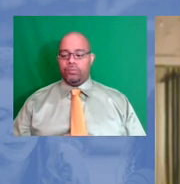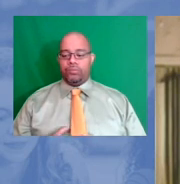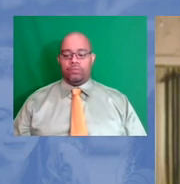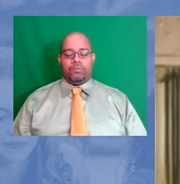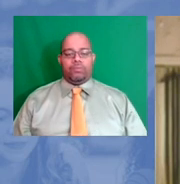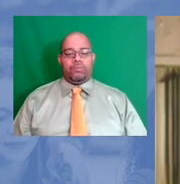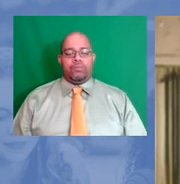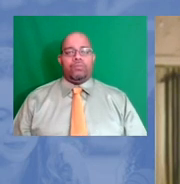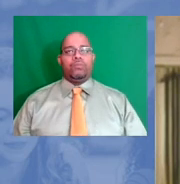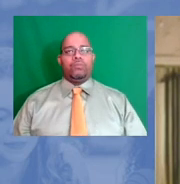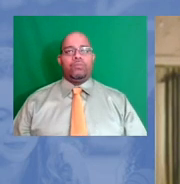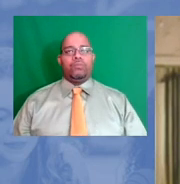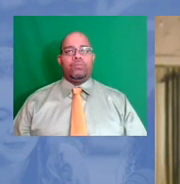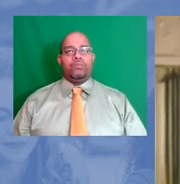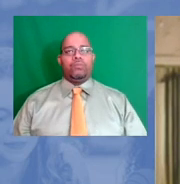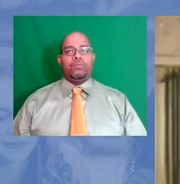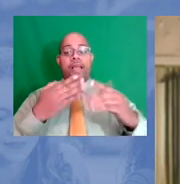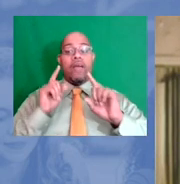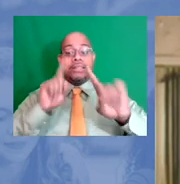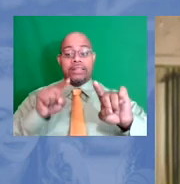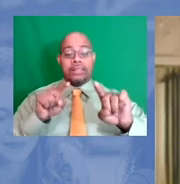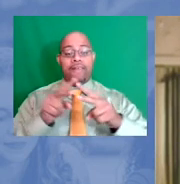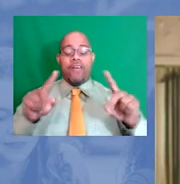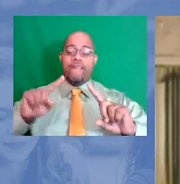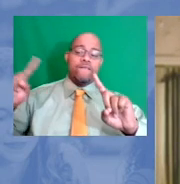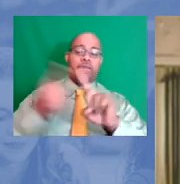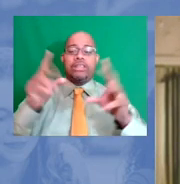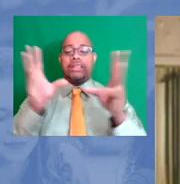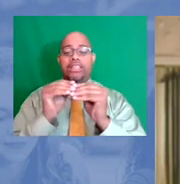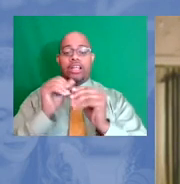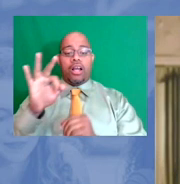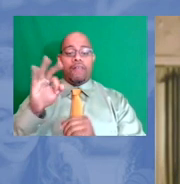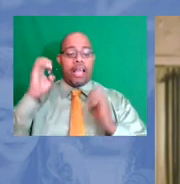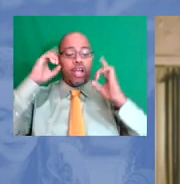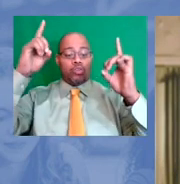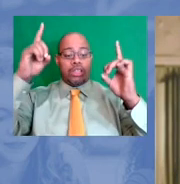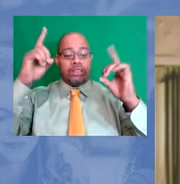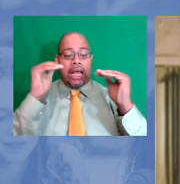THANK YOU FOR ATTENDING THE VERY FIRST SESSION OF THE EDUCATION EQUITY SUMMIT SERIES.